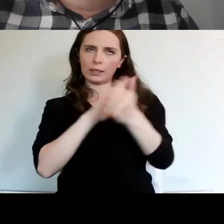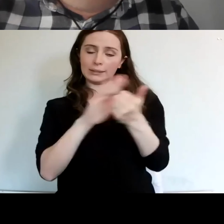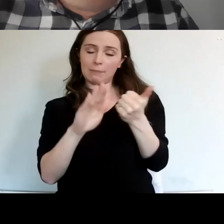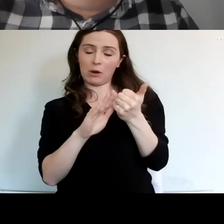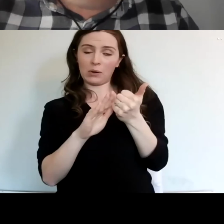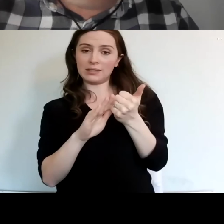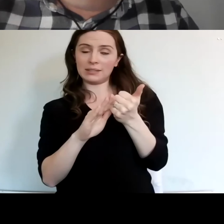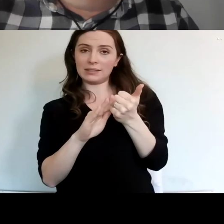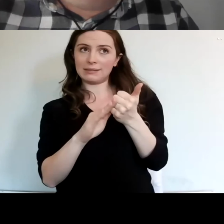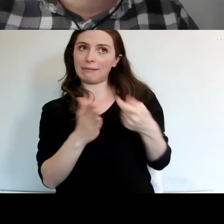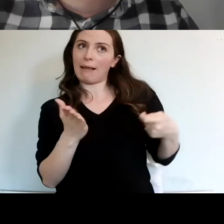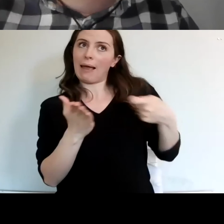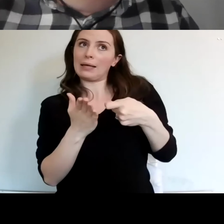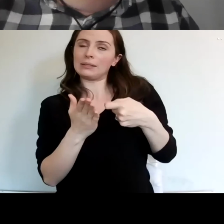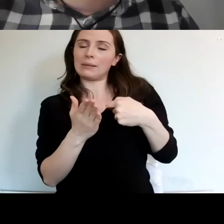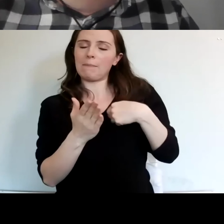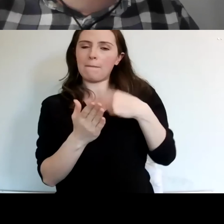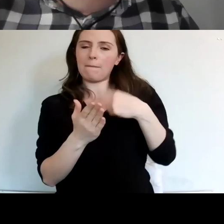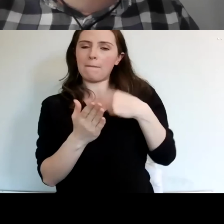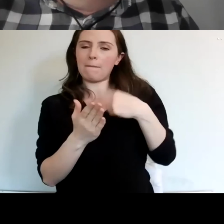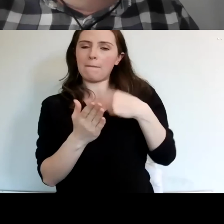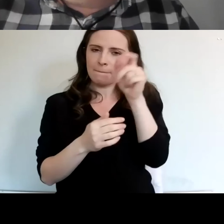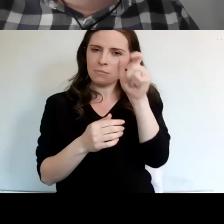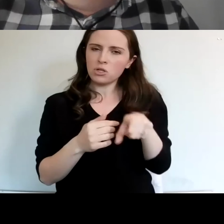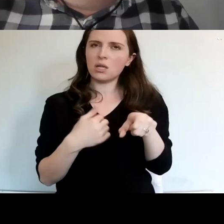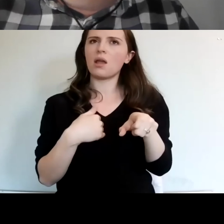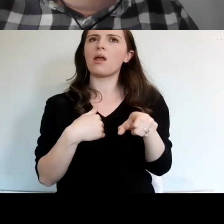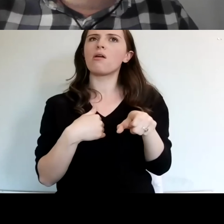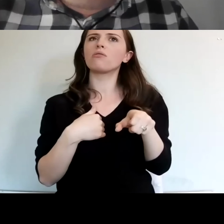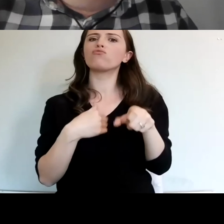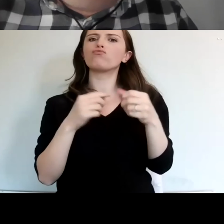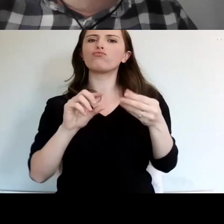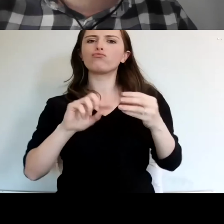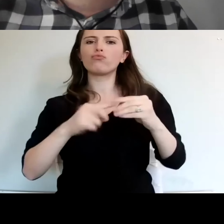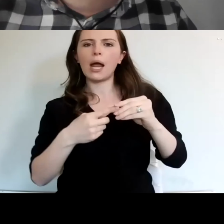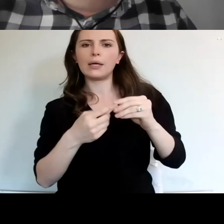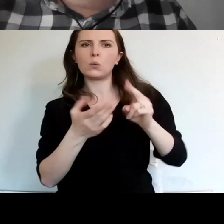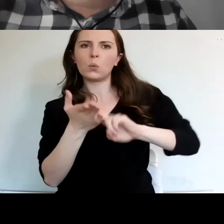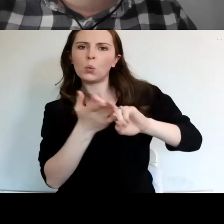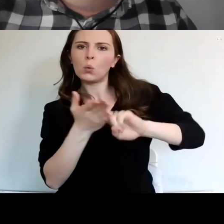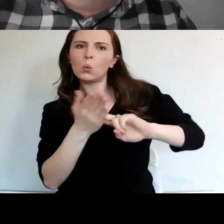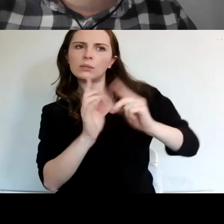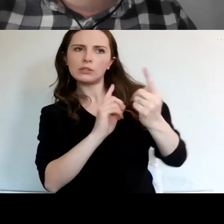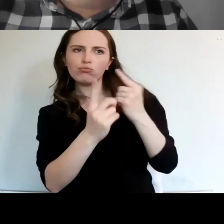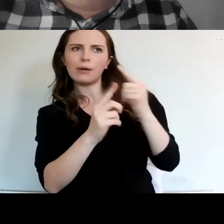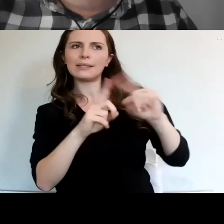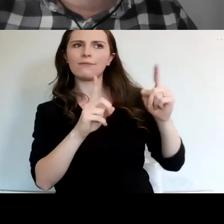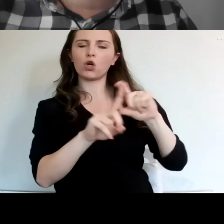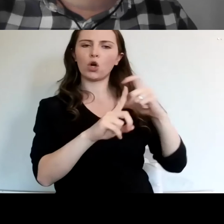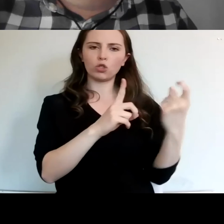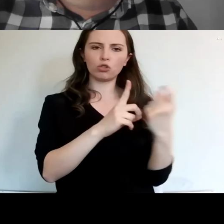as a blind person trying to interact with different cultural events, cultural venues, cultural websites.